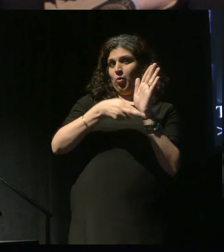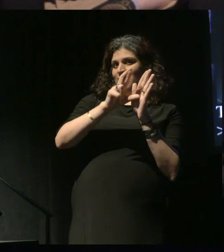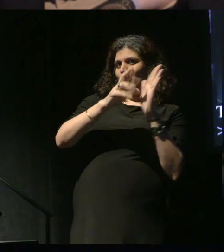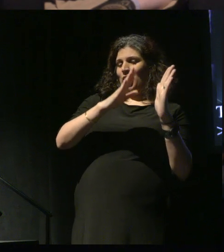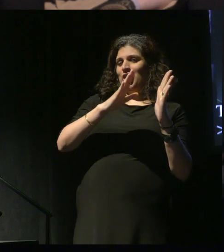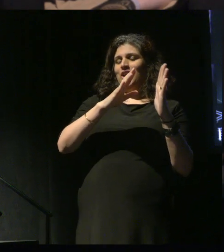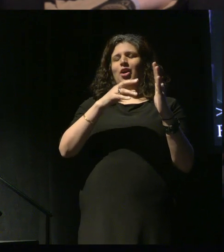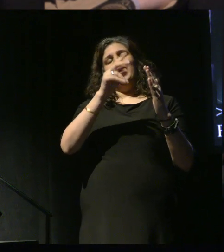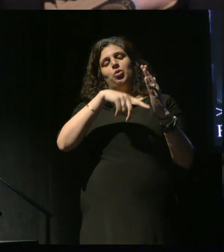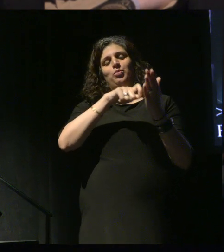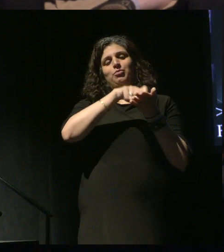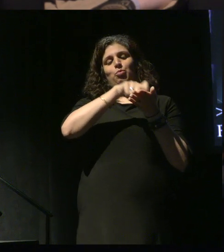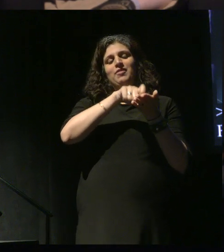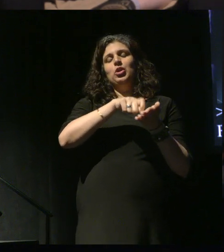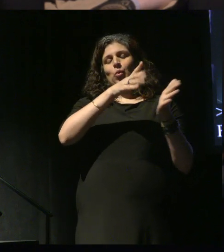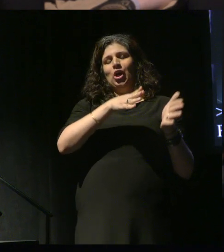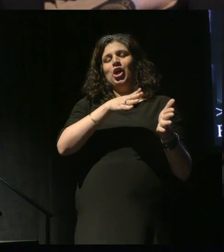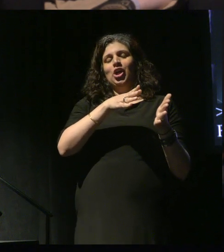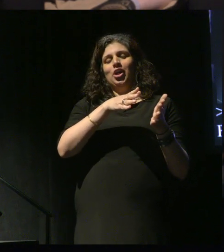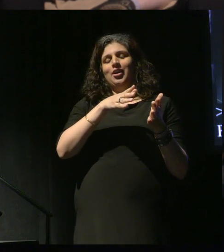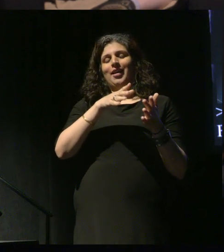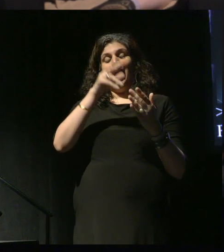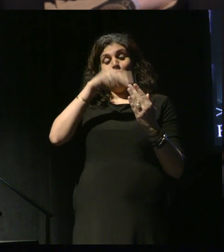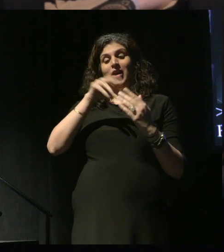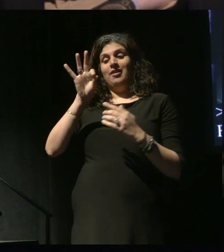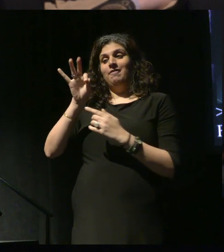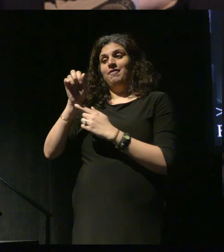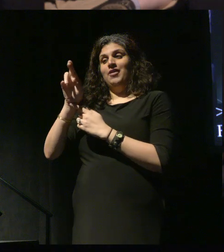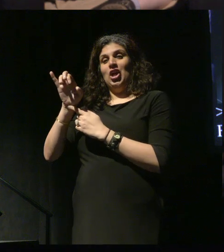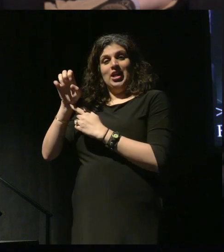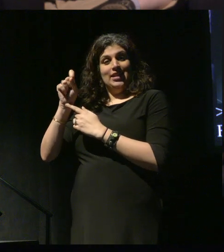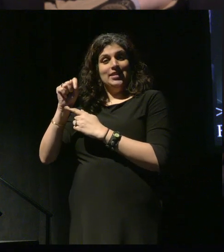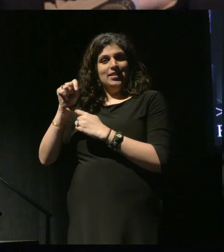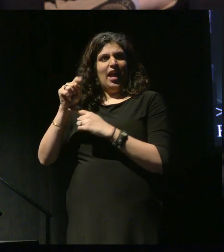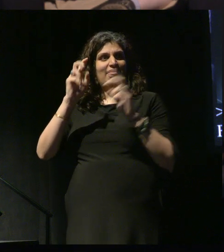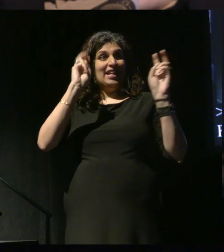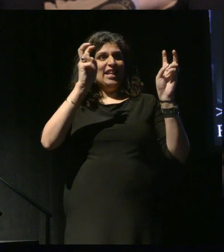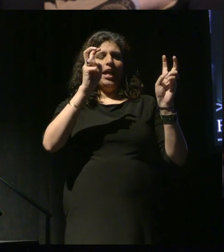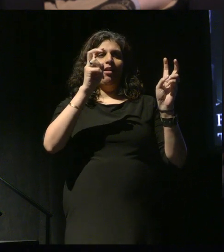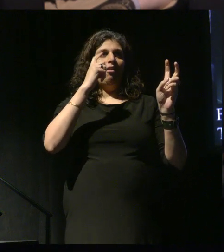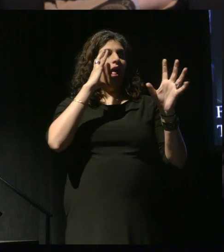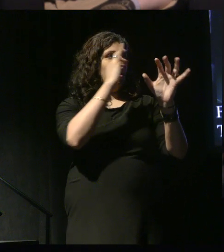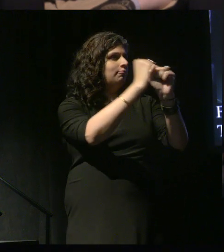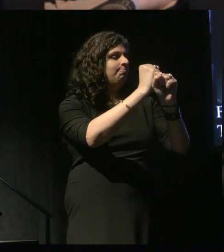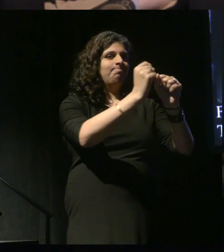And the title was one of the things that I noticed first and kept on coming back to, as I was reading it.